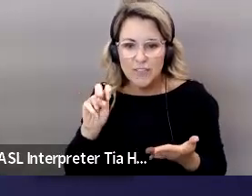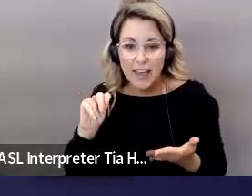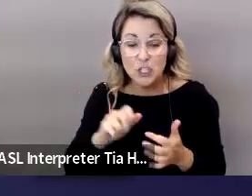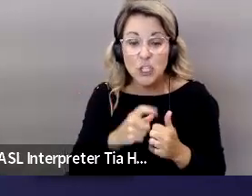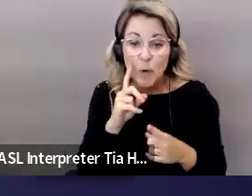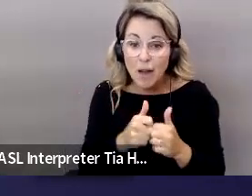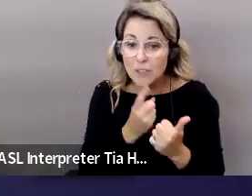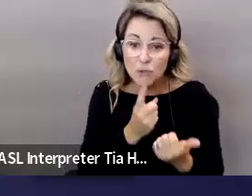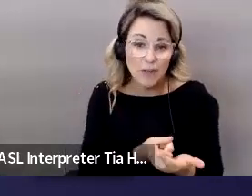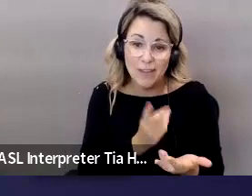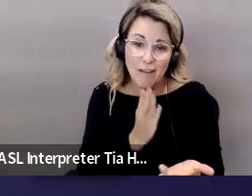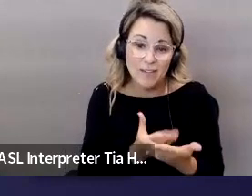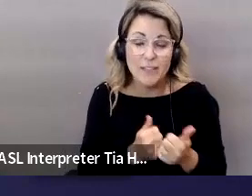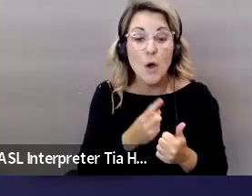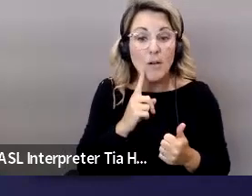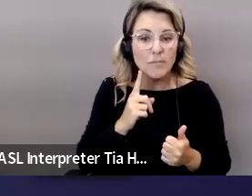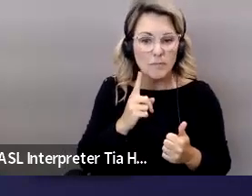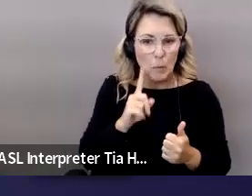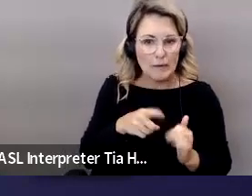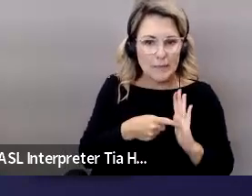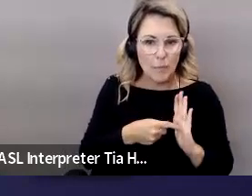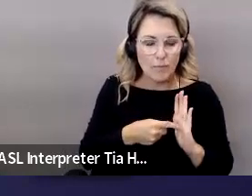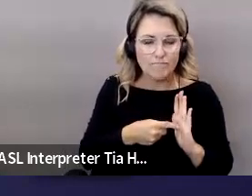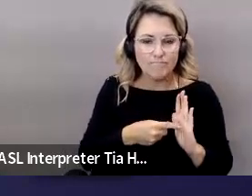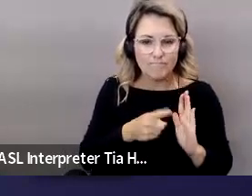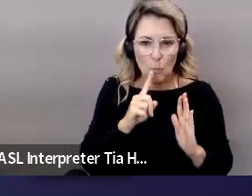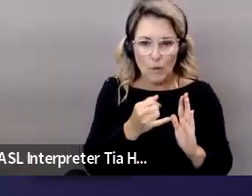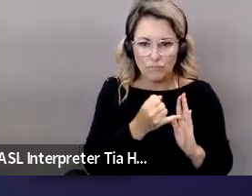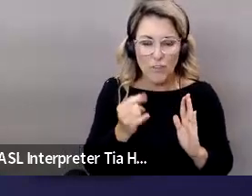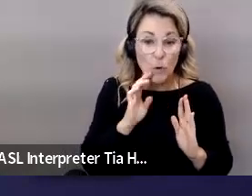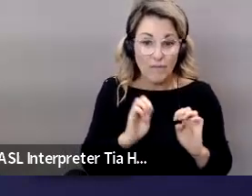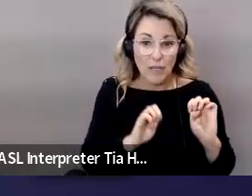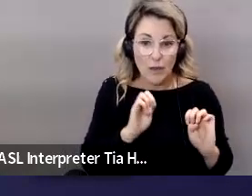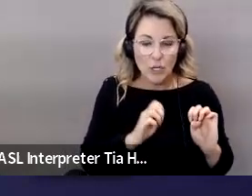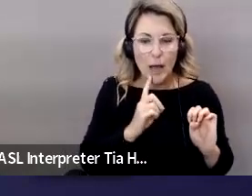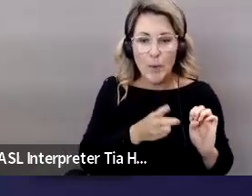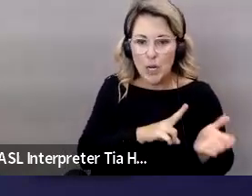if I'm writing something in, so for example, oftentimes for evaluation when we put contracts